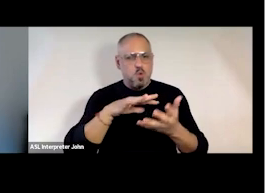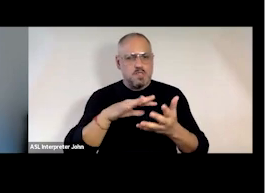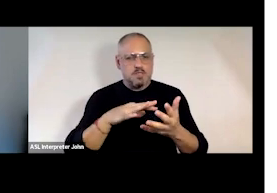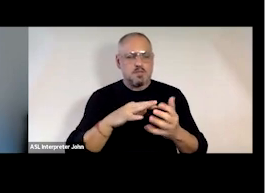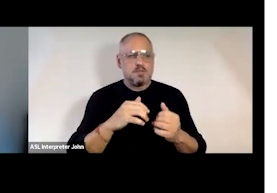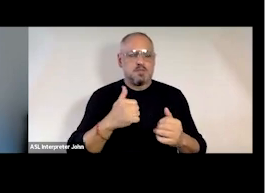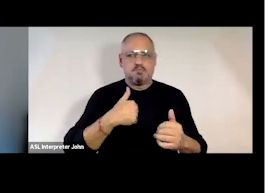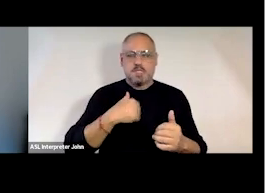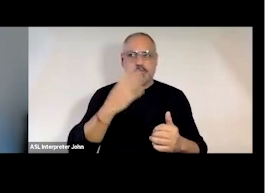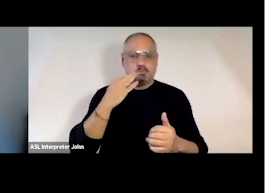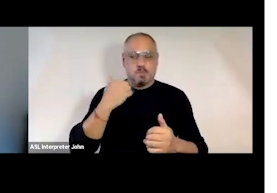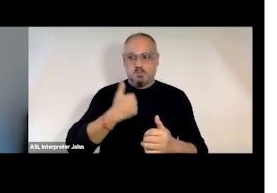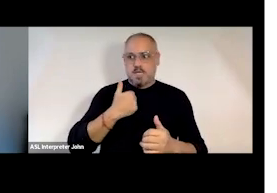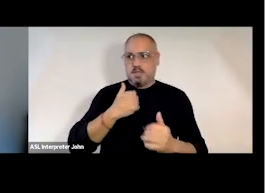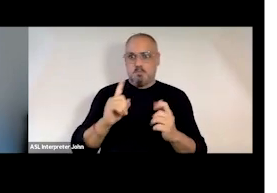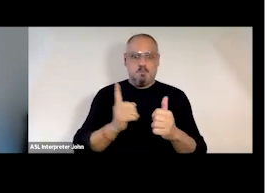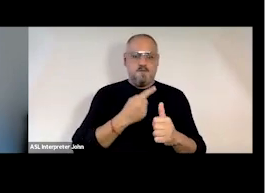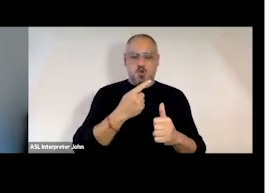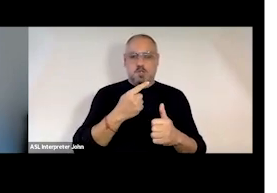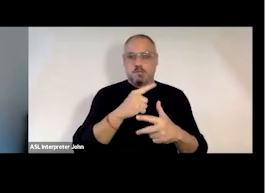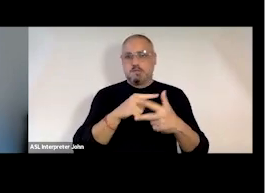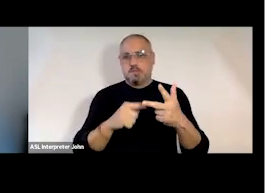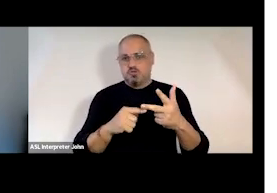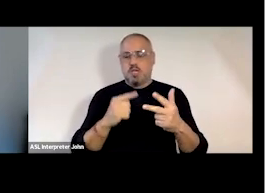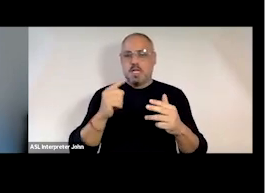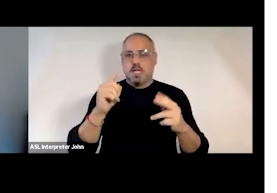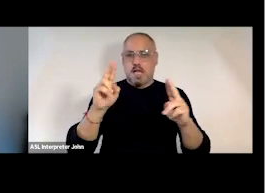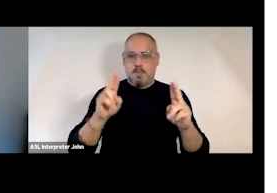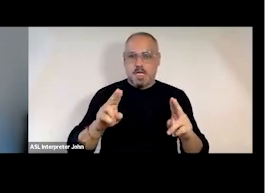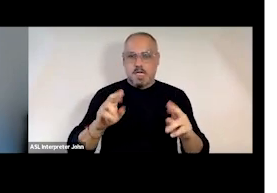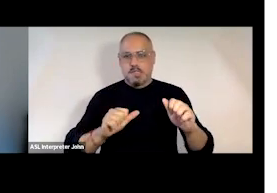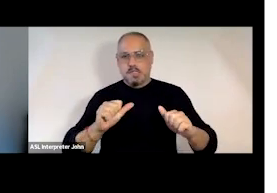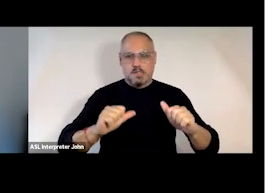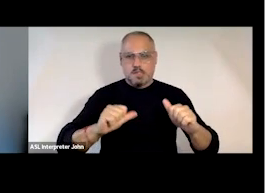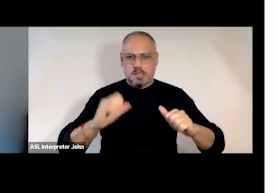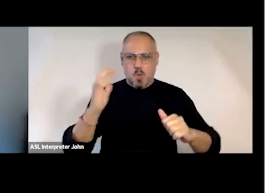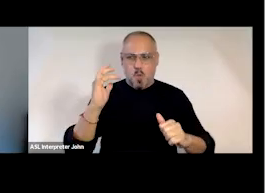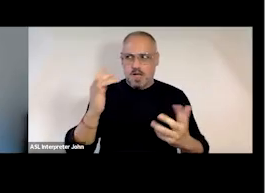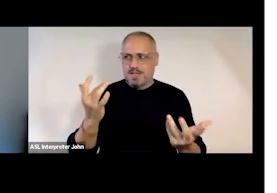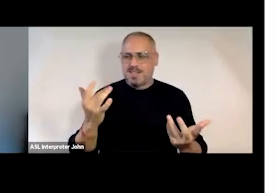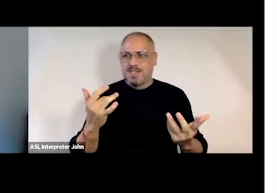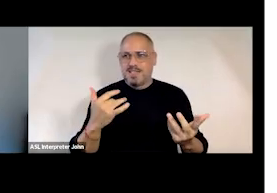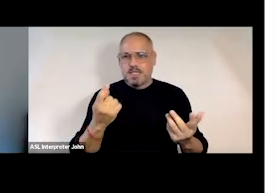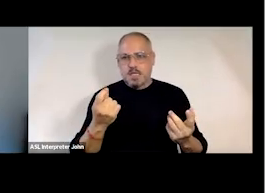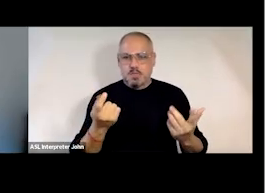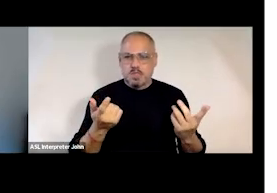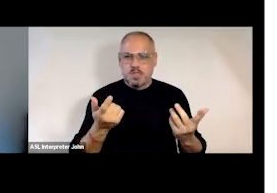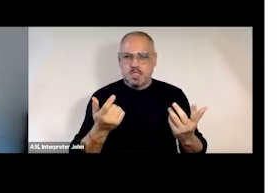My first few applications were a little bit clunky because of just... It's a little bit nuanced